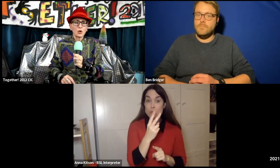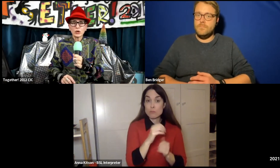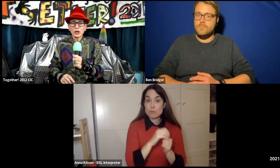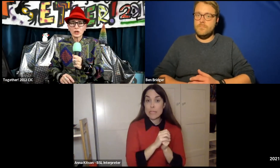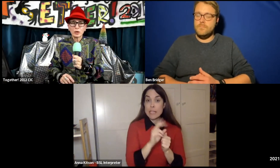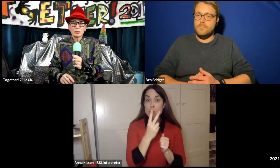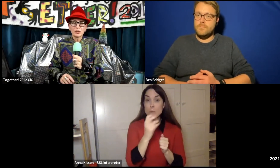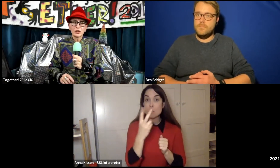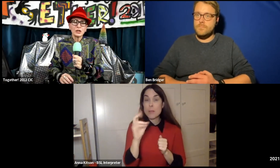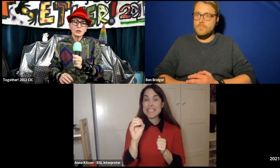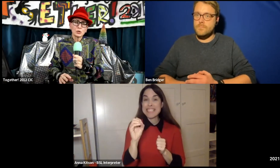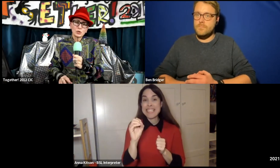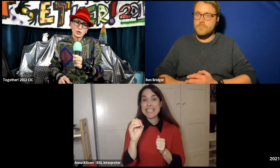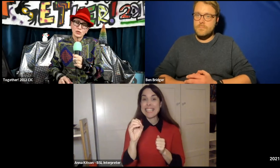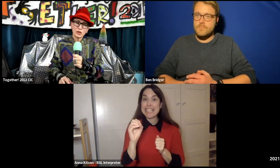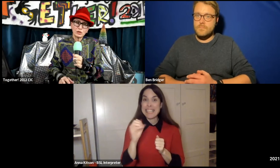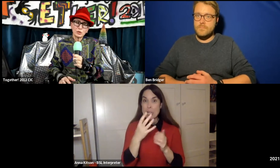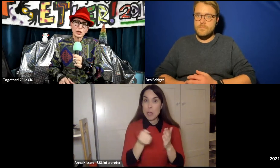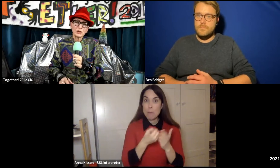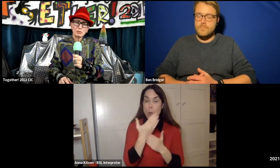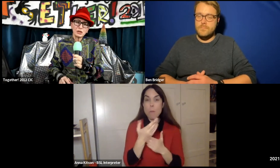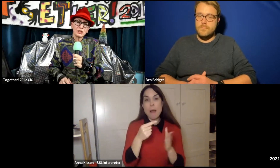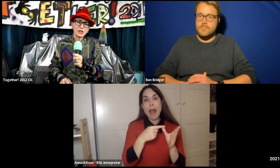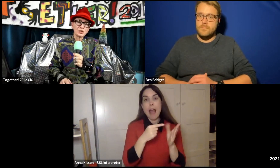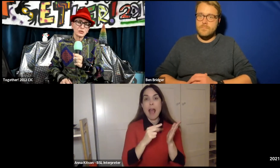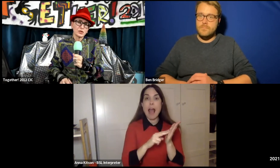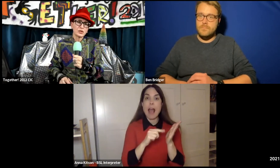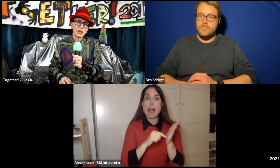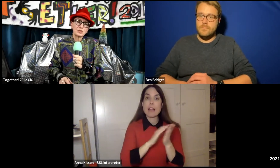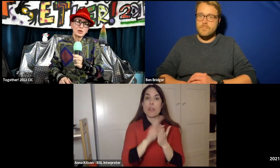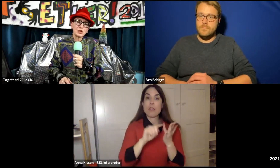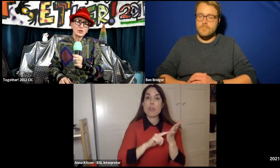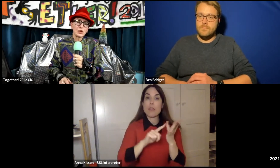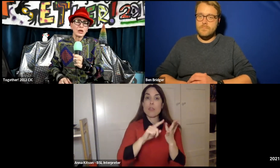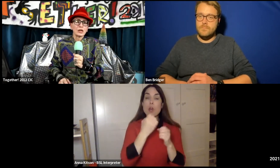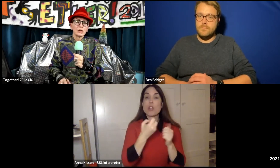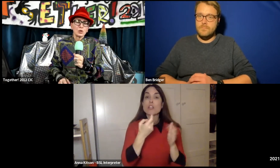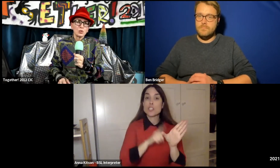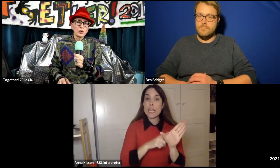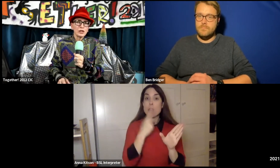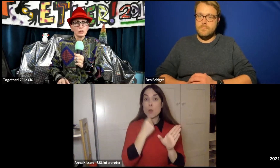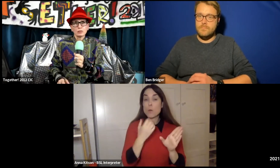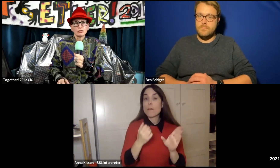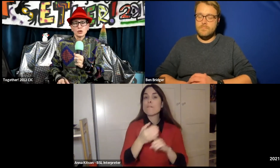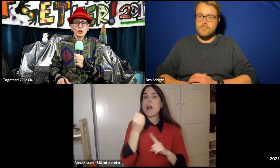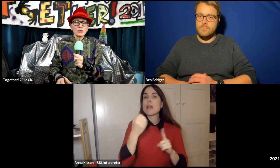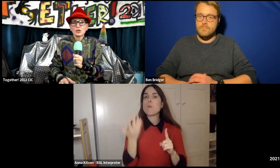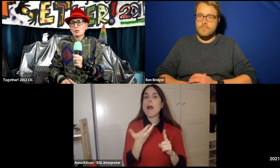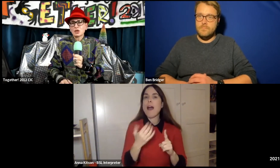on our website, it's also available as a PDF to download. We chose the subject